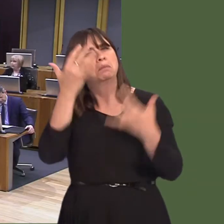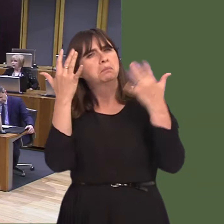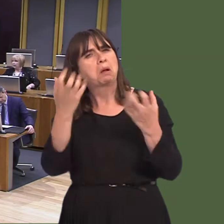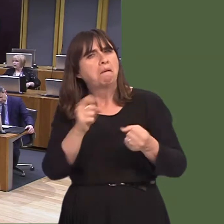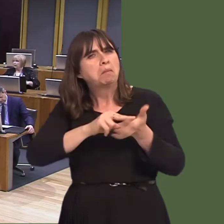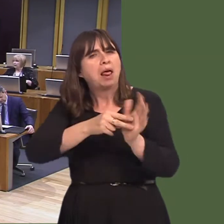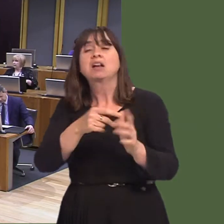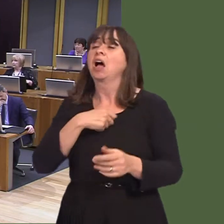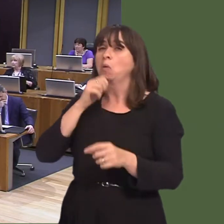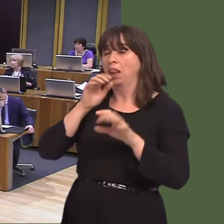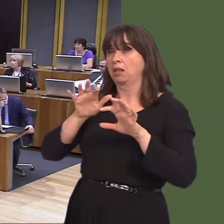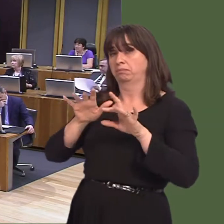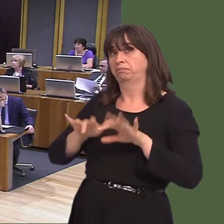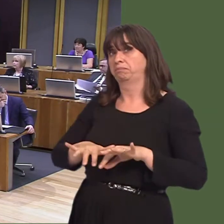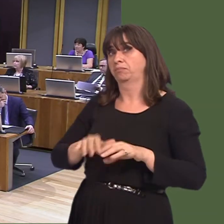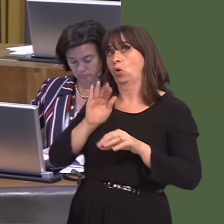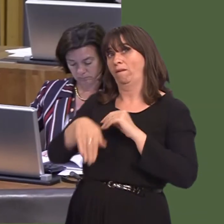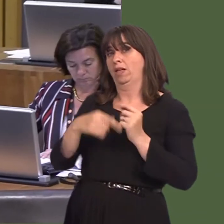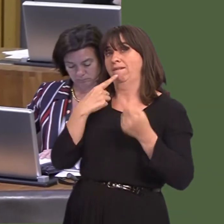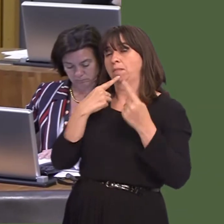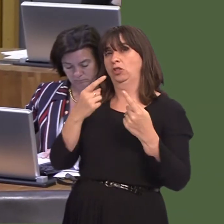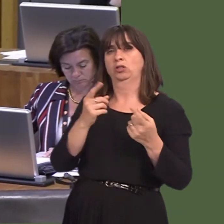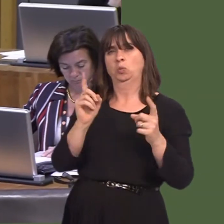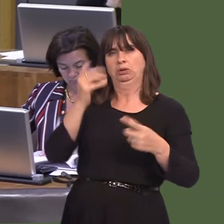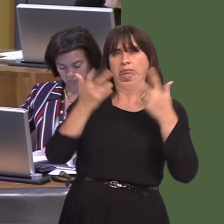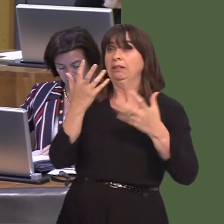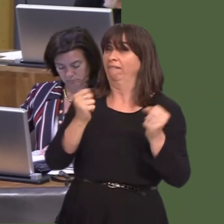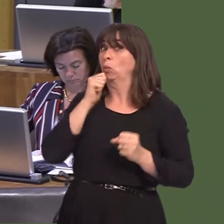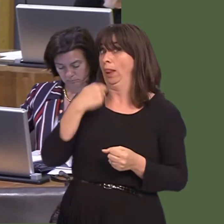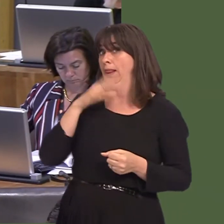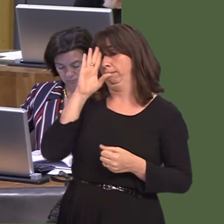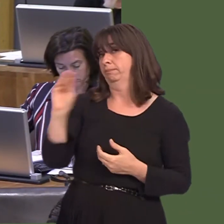Carwyn Jones AM: I'm happy to write to the Member with that information, and will do so.